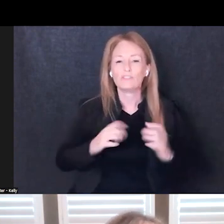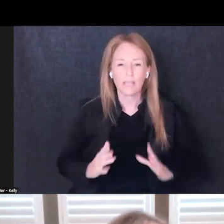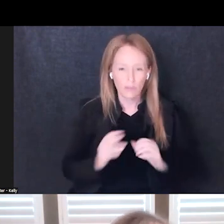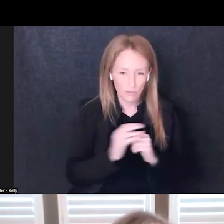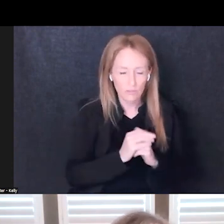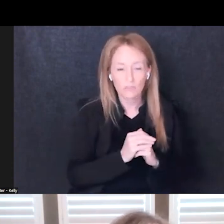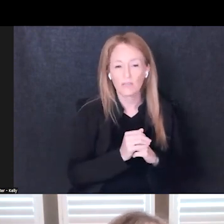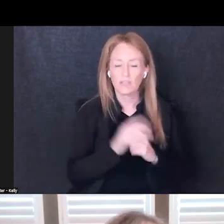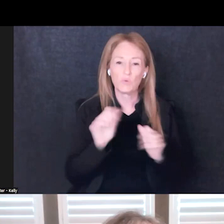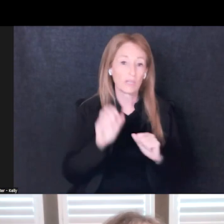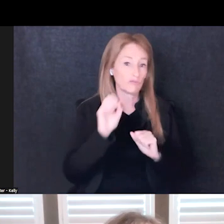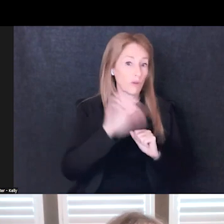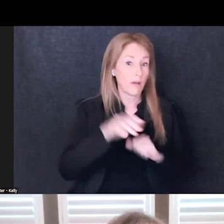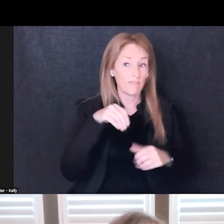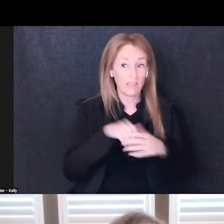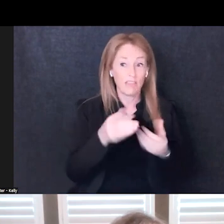I WILL ATTEMPT TO PUT THAT IN THE CHAT.